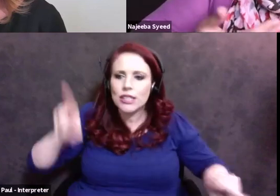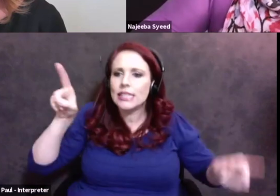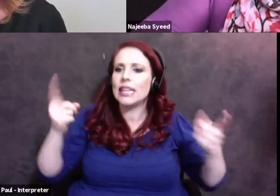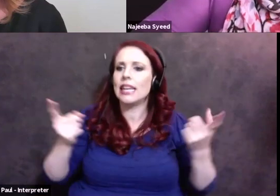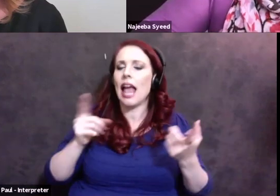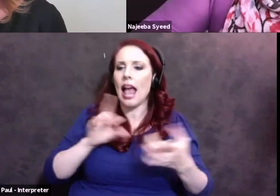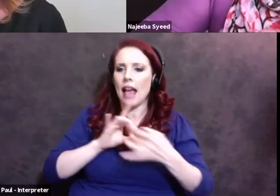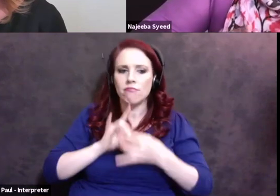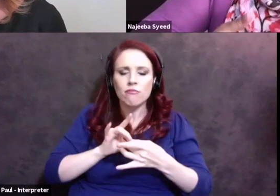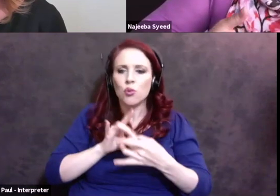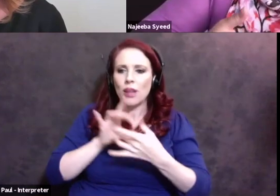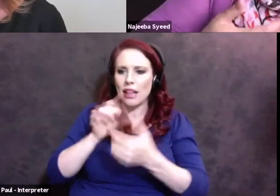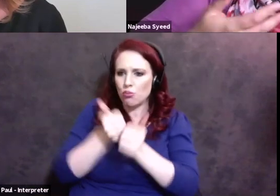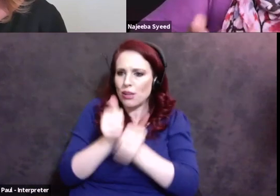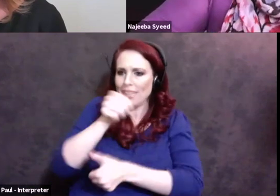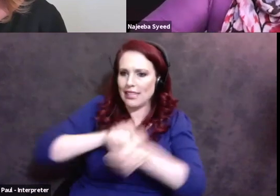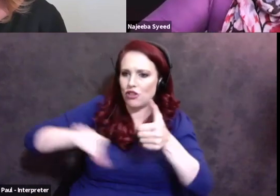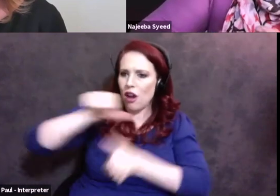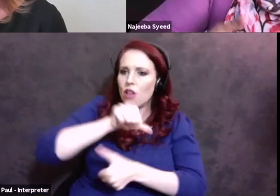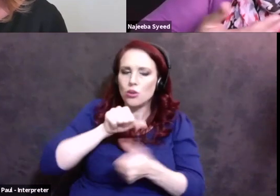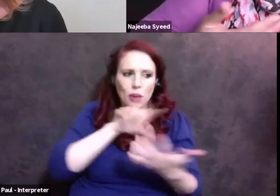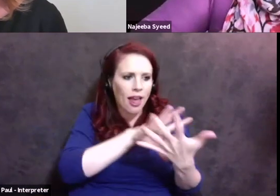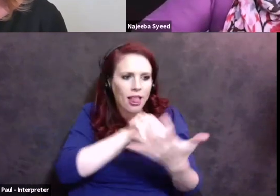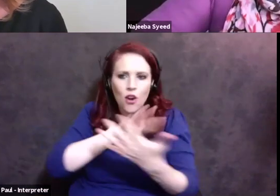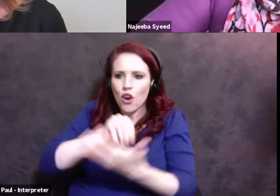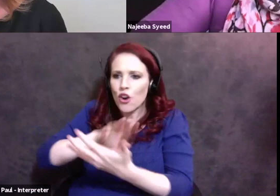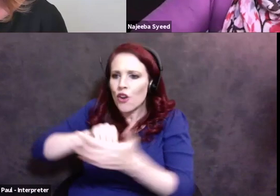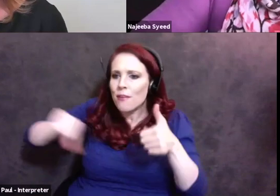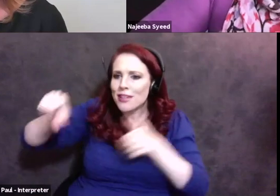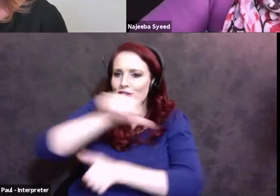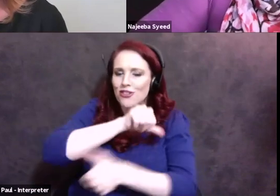one another so that they are learning from one another, and hopefully, building their